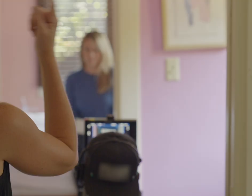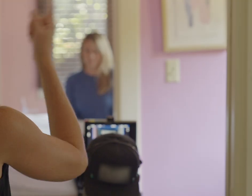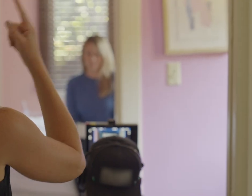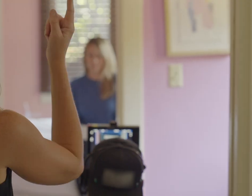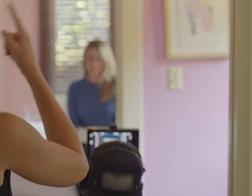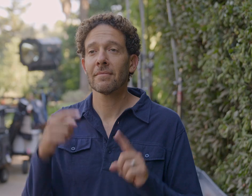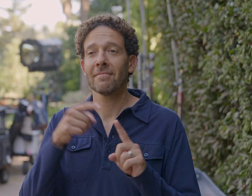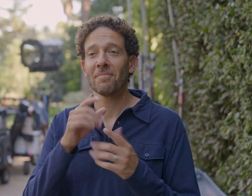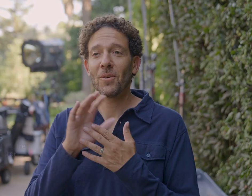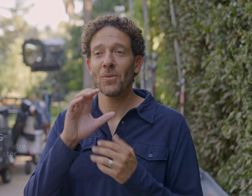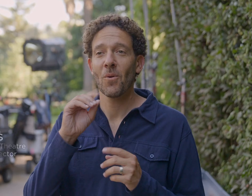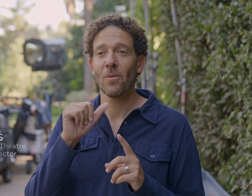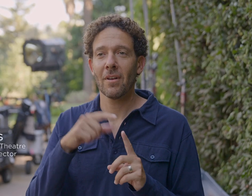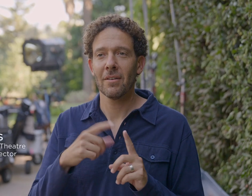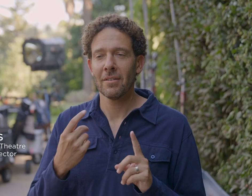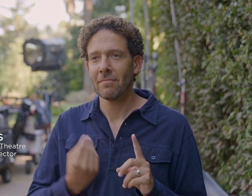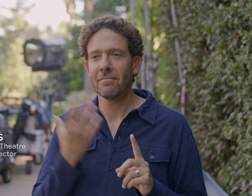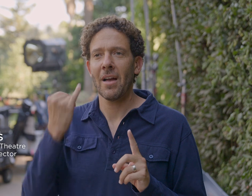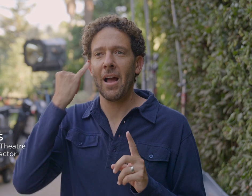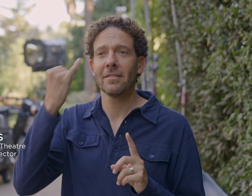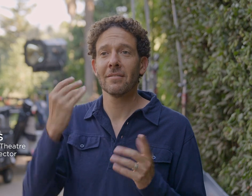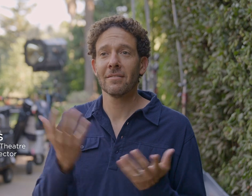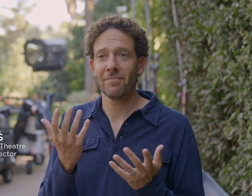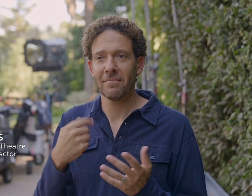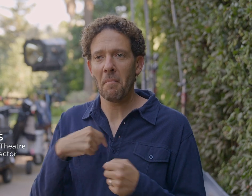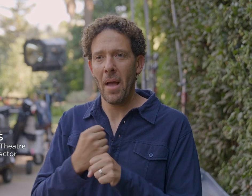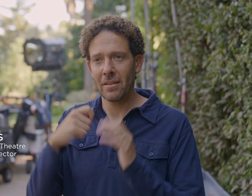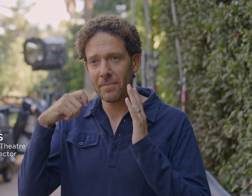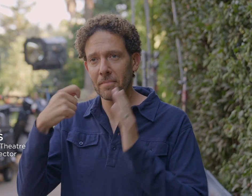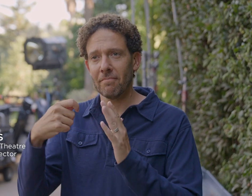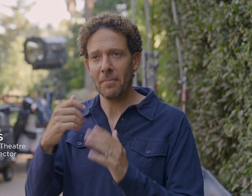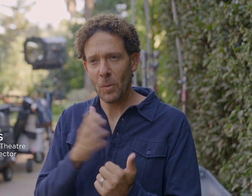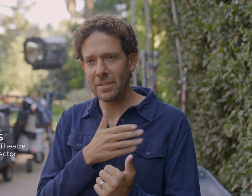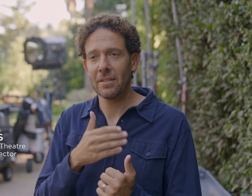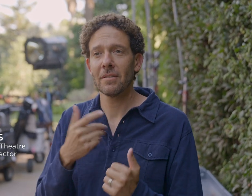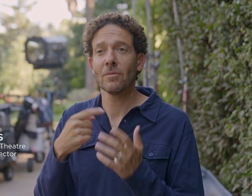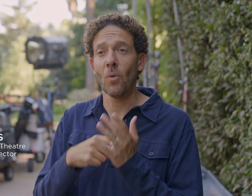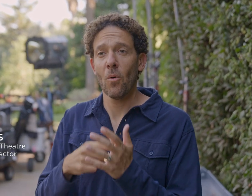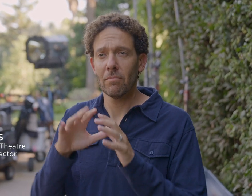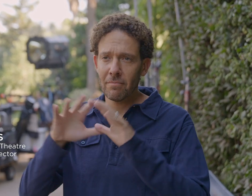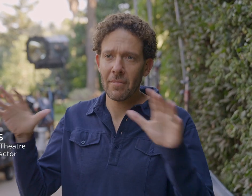Action! CODA the film sparked the concept of this music video where we can show the world how we as